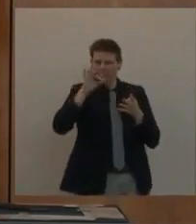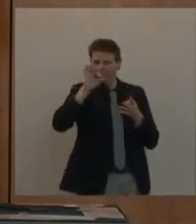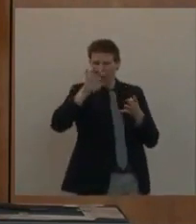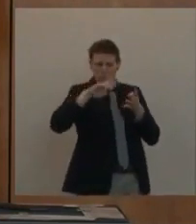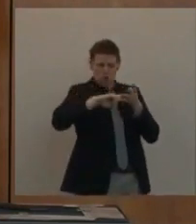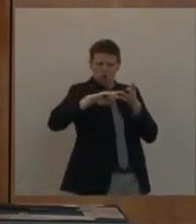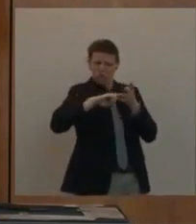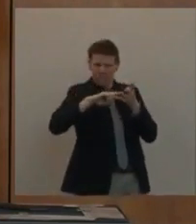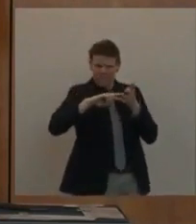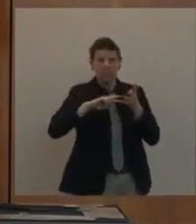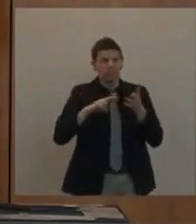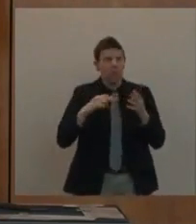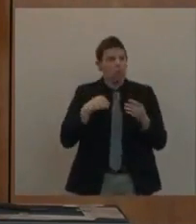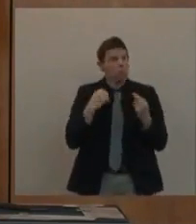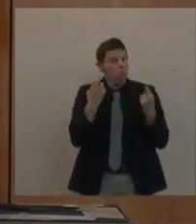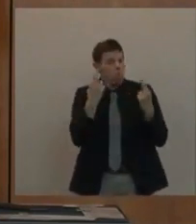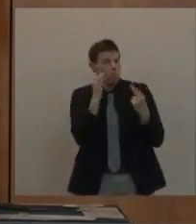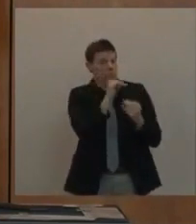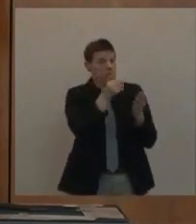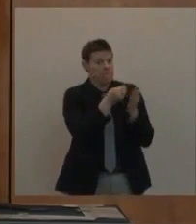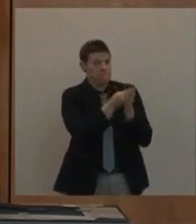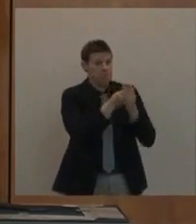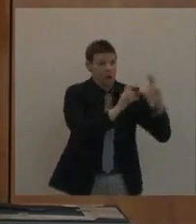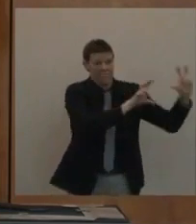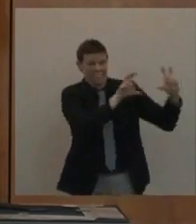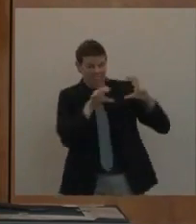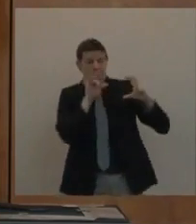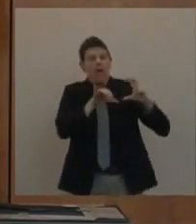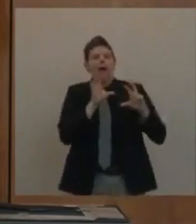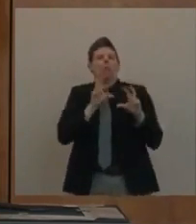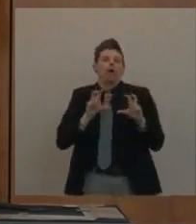INTO THE STATE THE LAST COUPLE WEEKS IN APRIL.